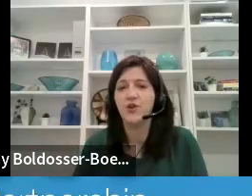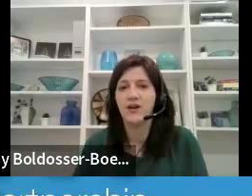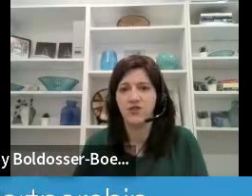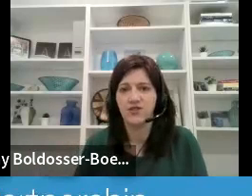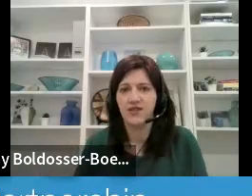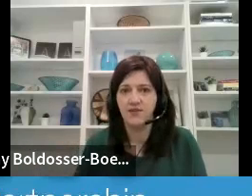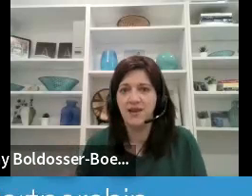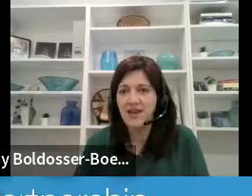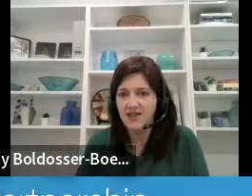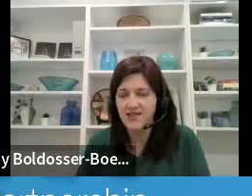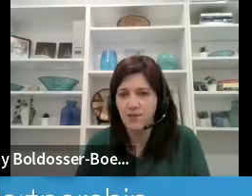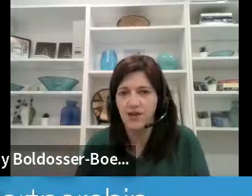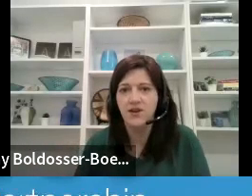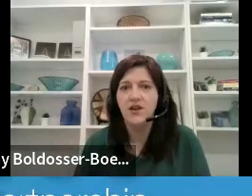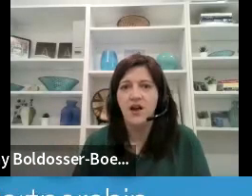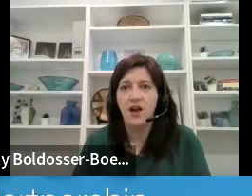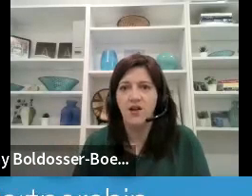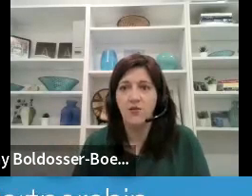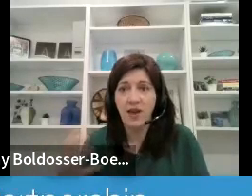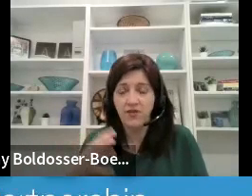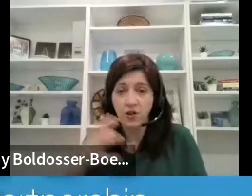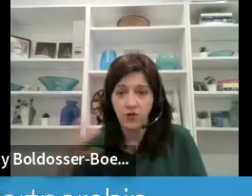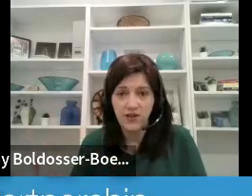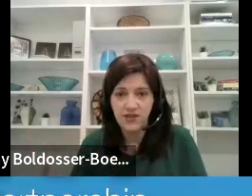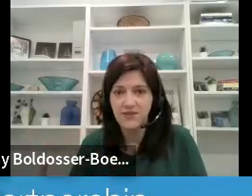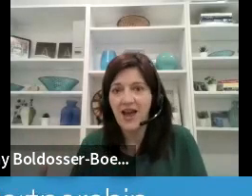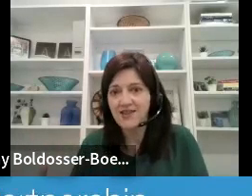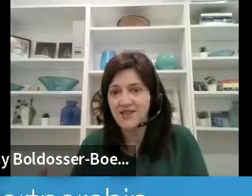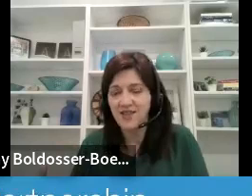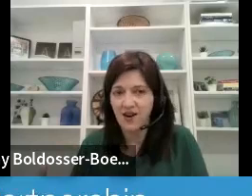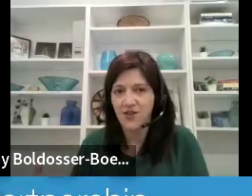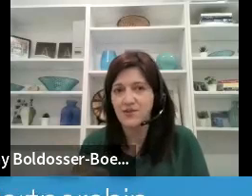you were interested in making a statement, you may have included text in there, and that